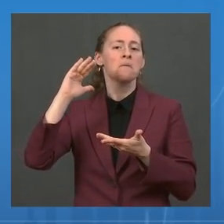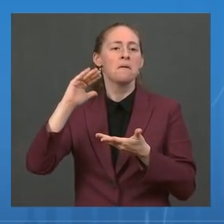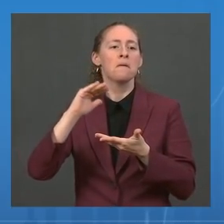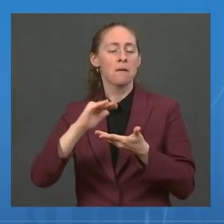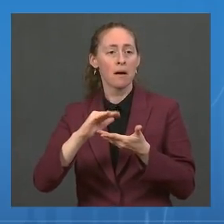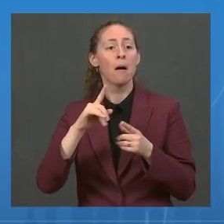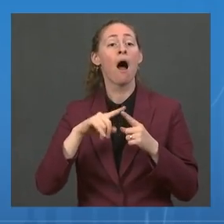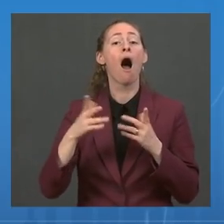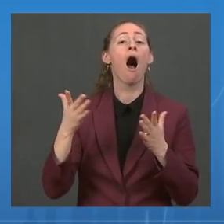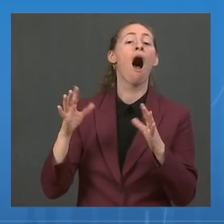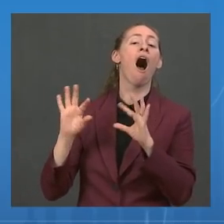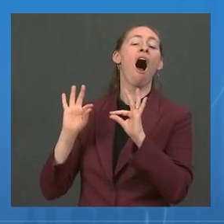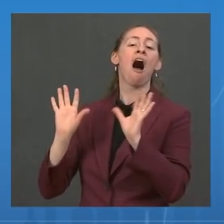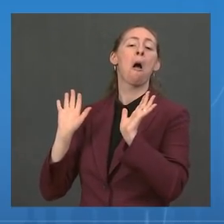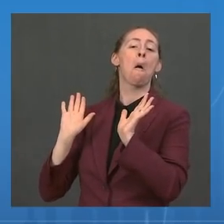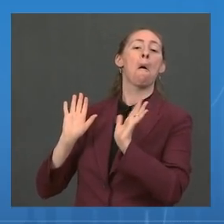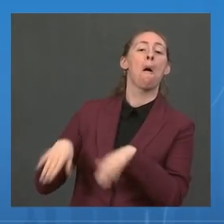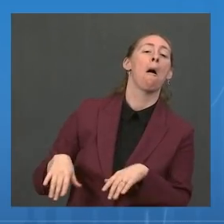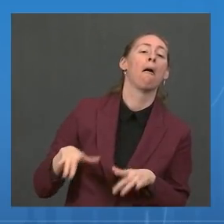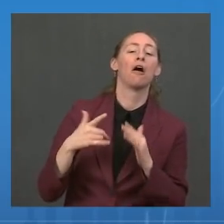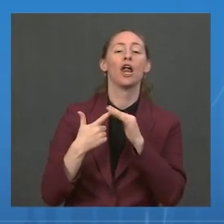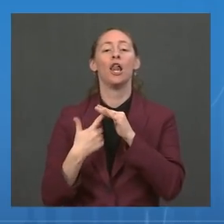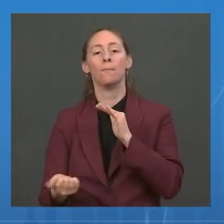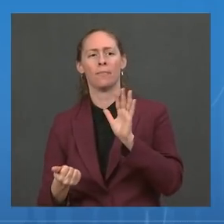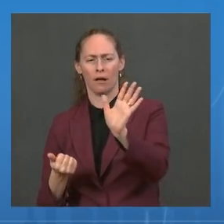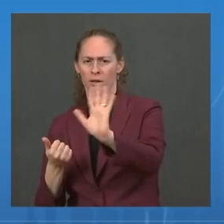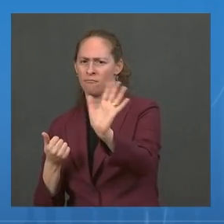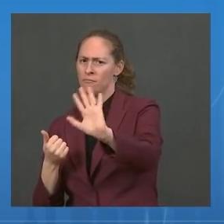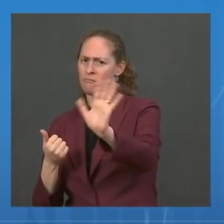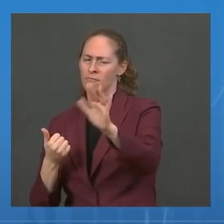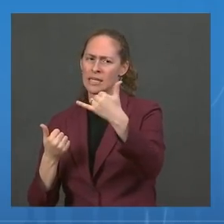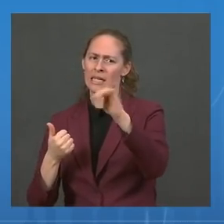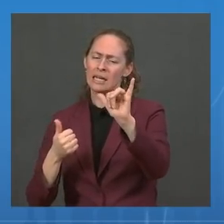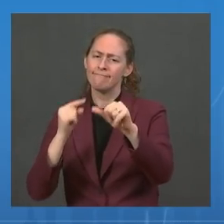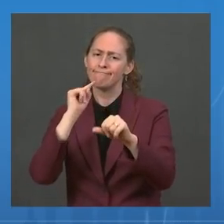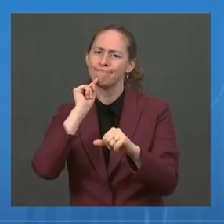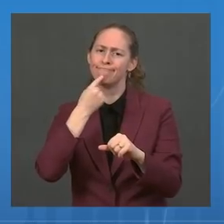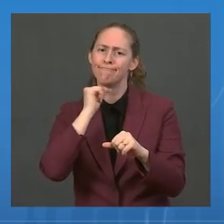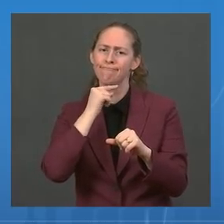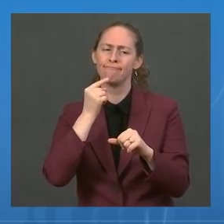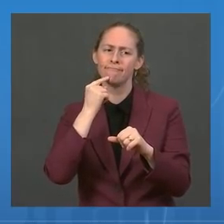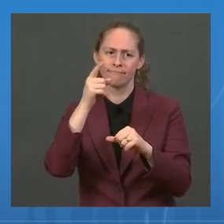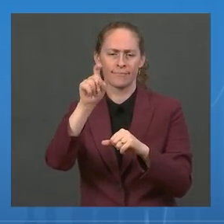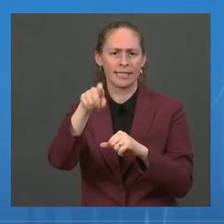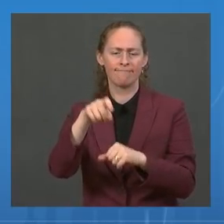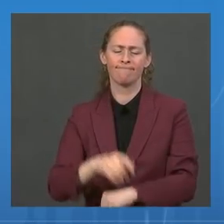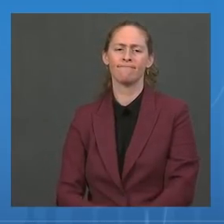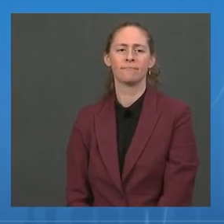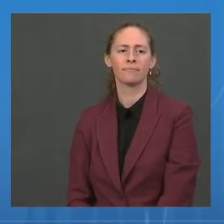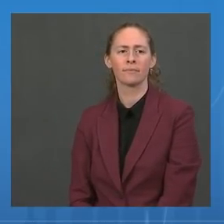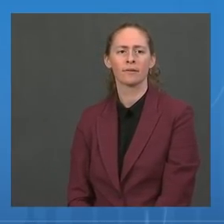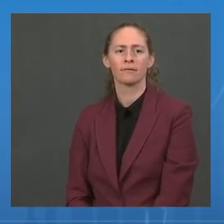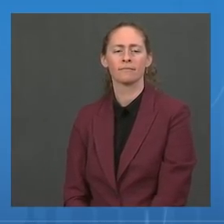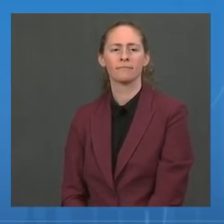from the issue of needing to get vaccinated. Mr. Zients: Second question, on fully vaccinated people,